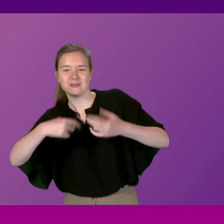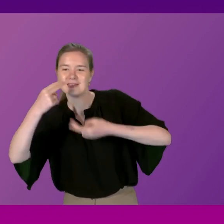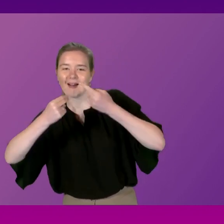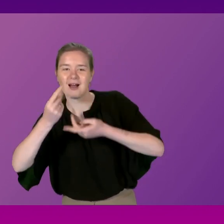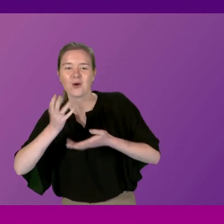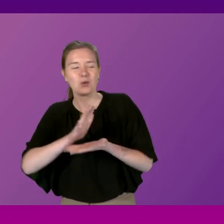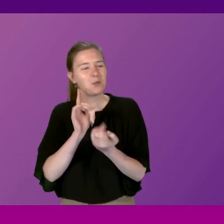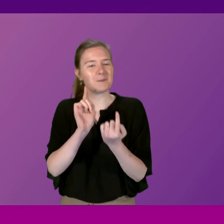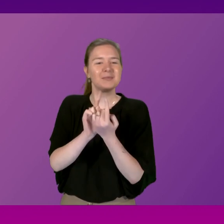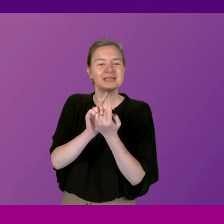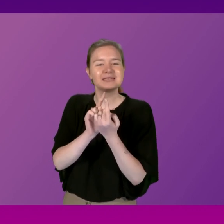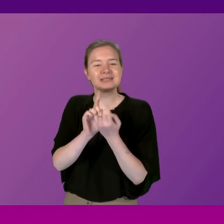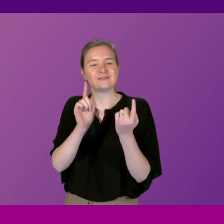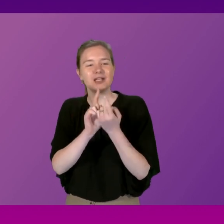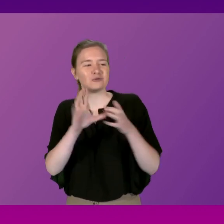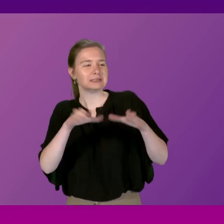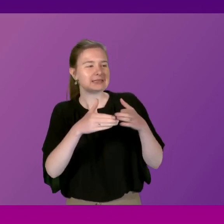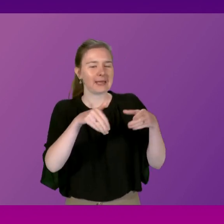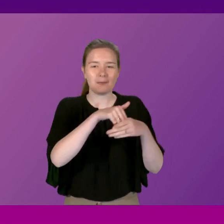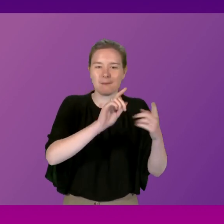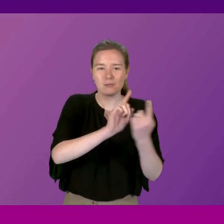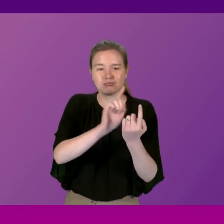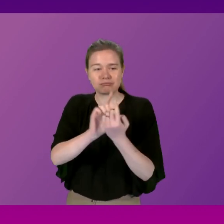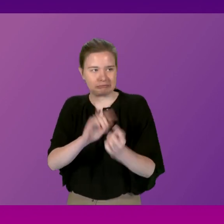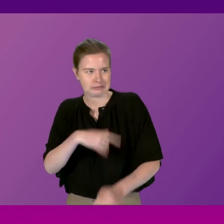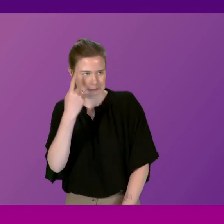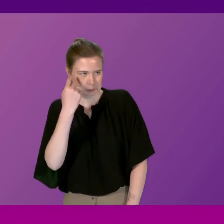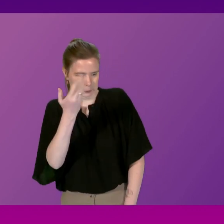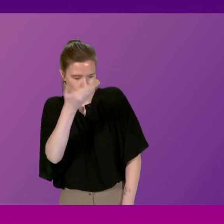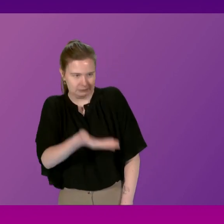We would meet various team members, and not really knowing terribly much about St Johnstone